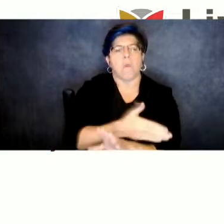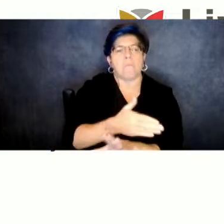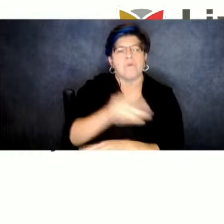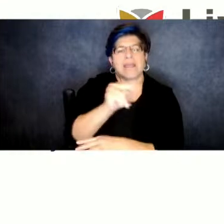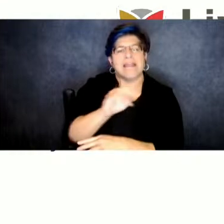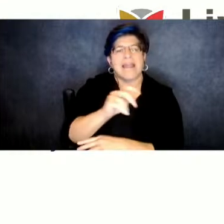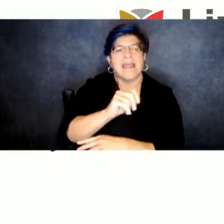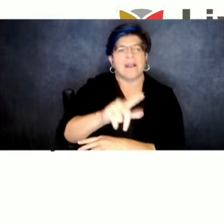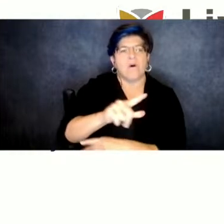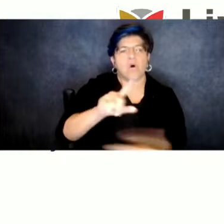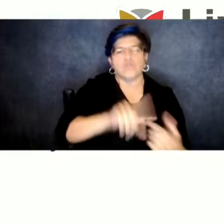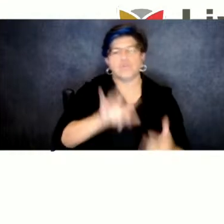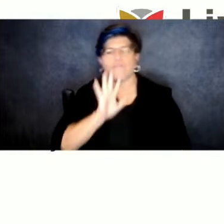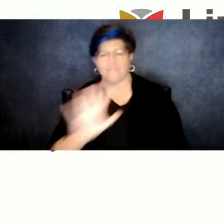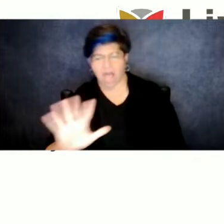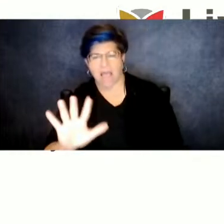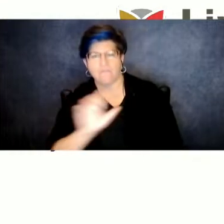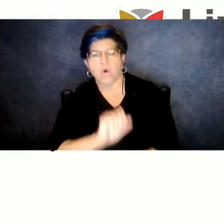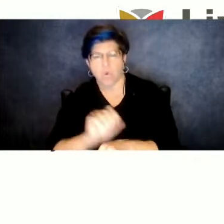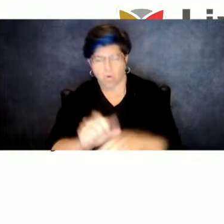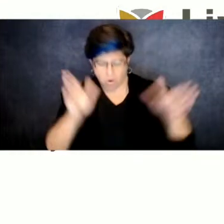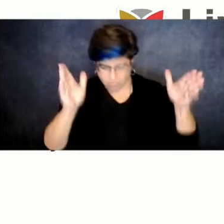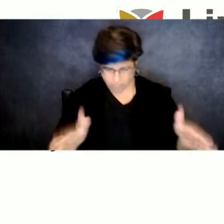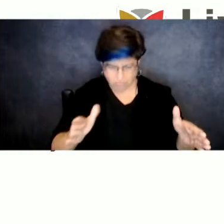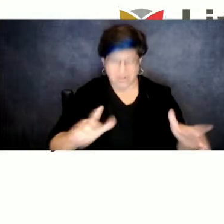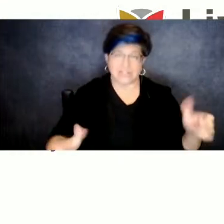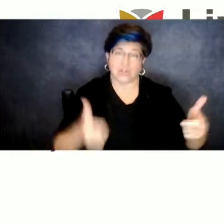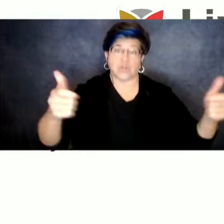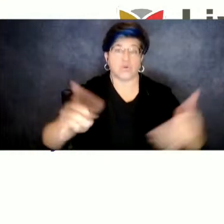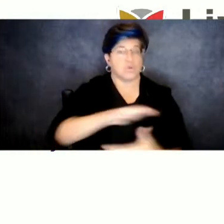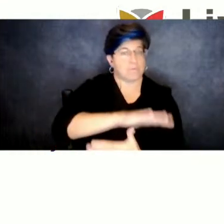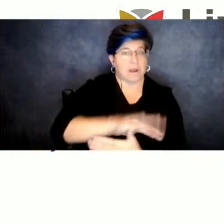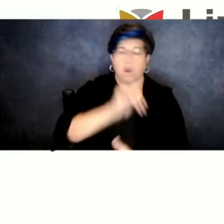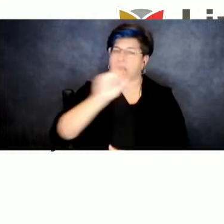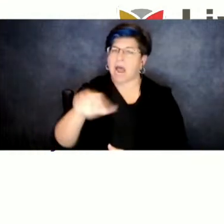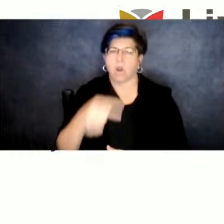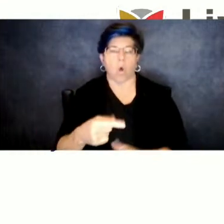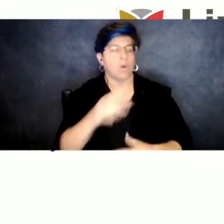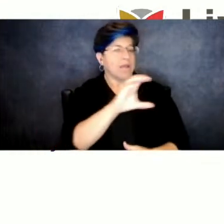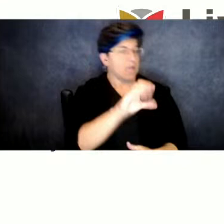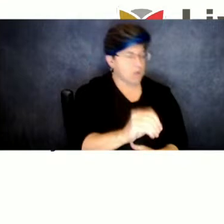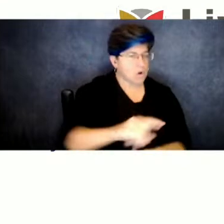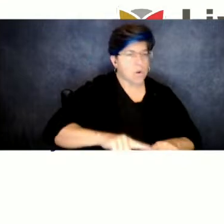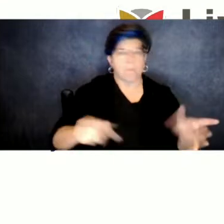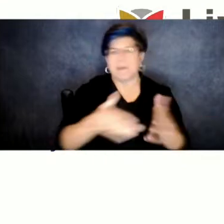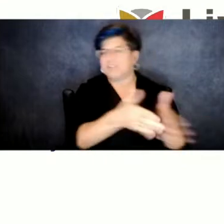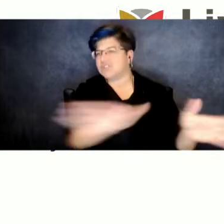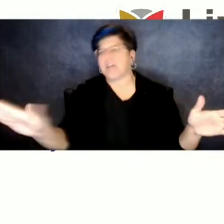EMPHASIS ON THE PRENATAL TO FIVE WORK CONTINUES TO BE A